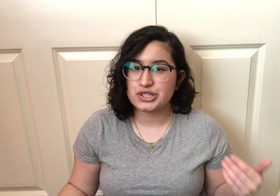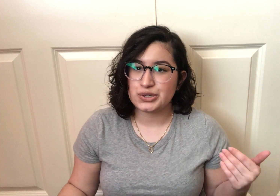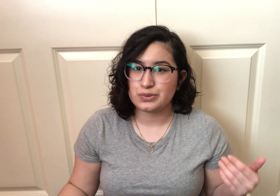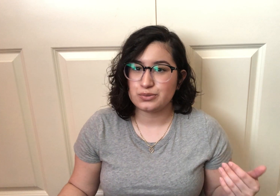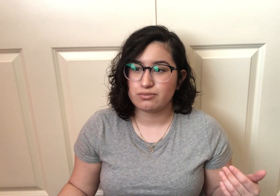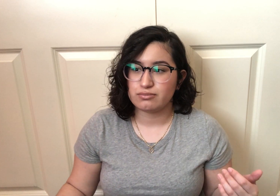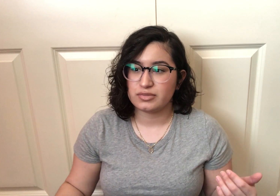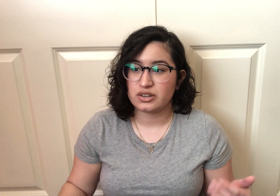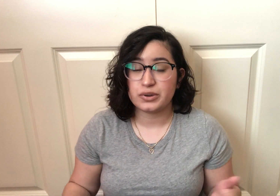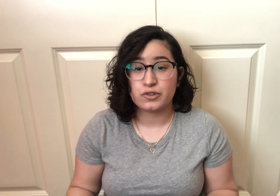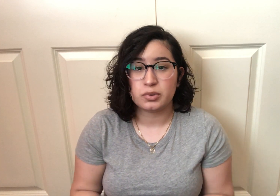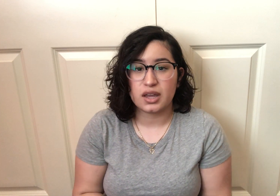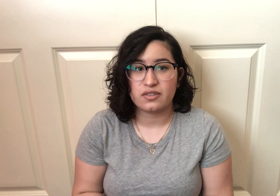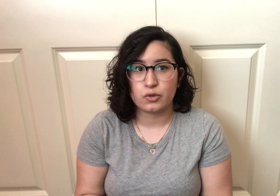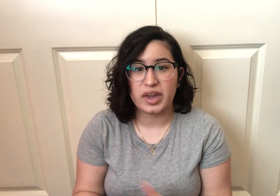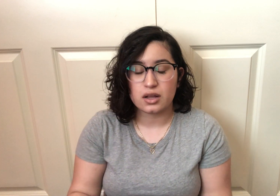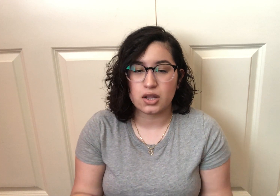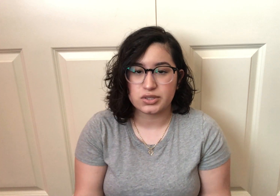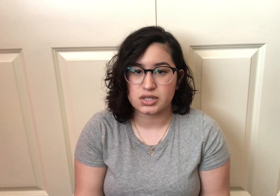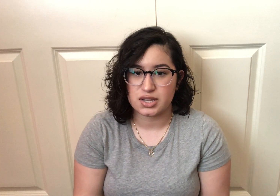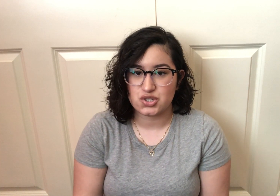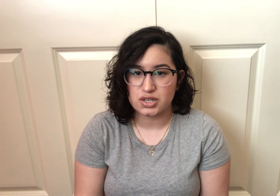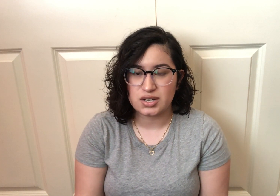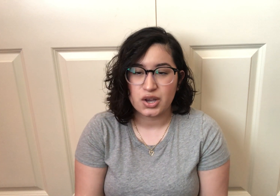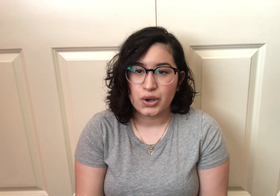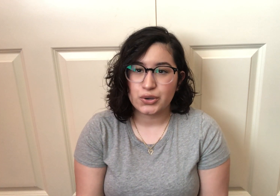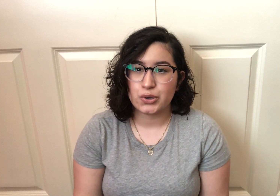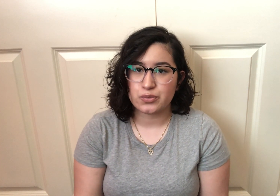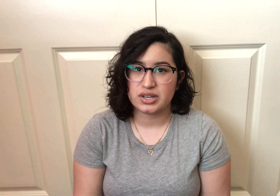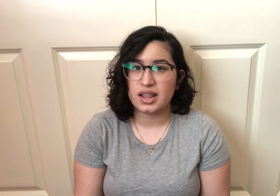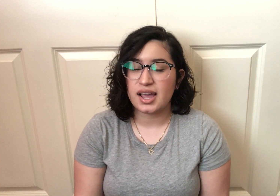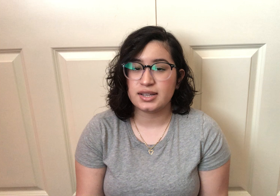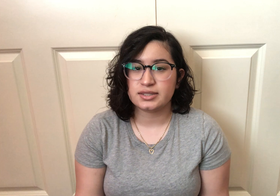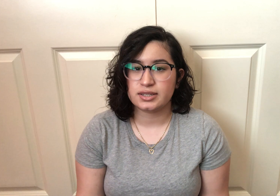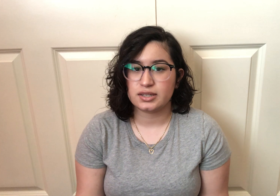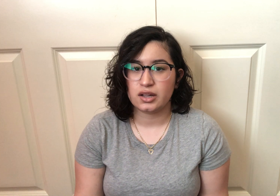you, you know, if you pay close attention you'll realize that a